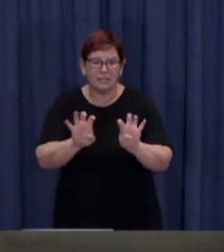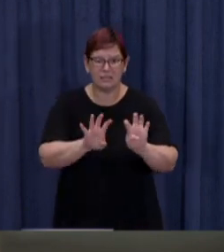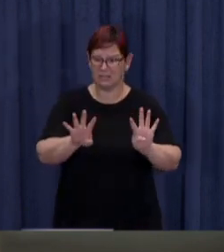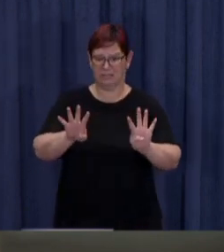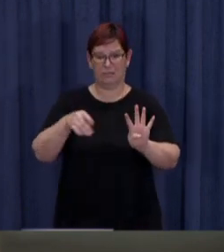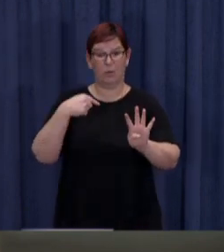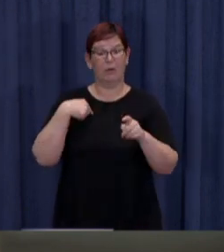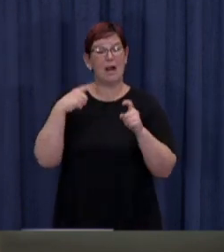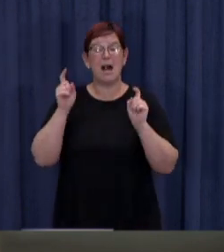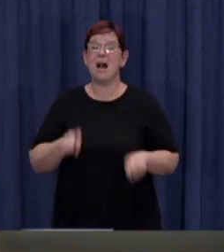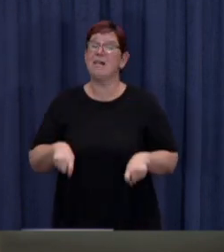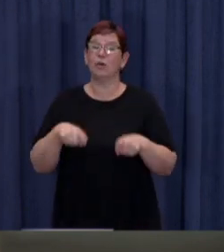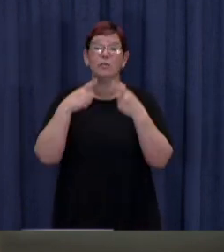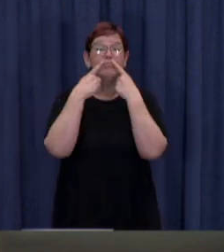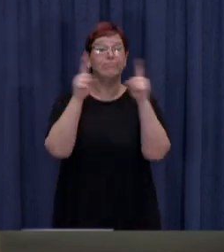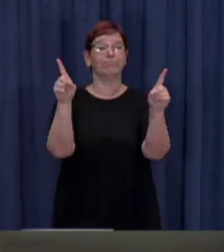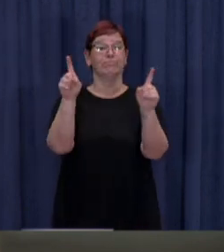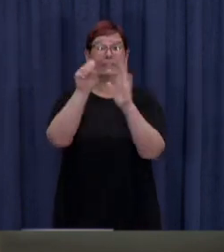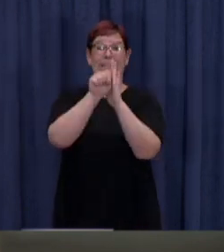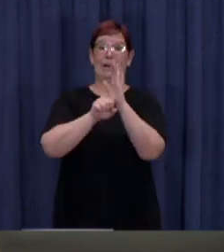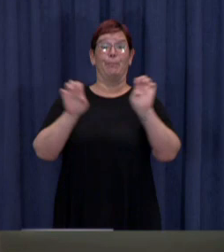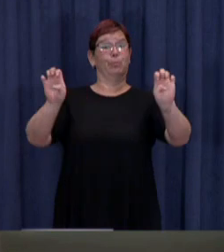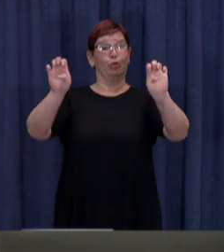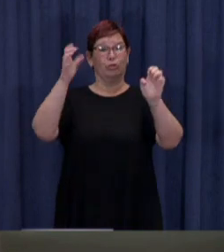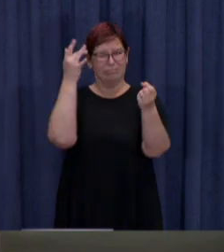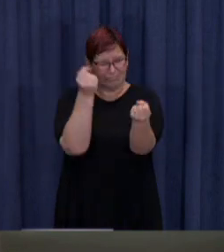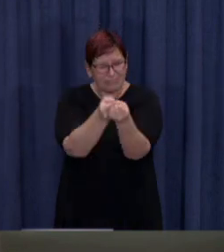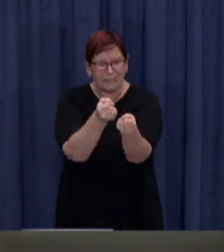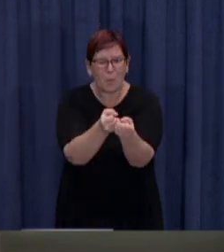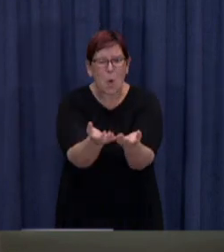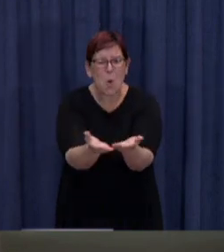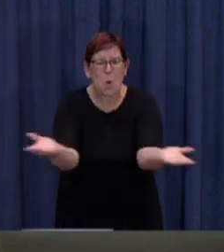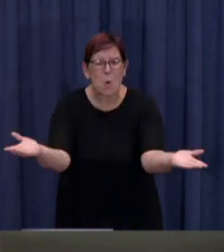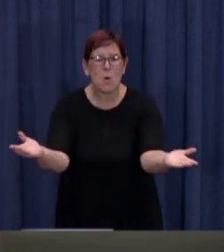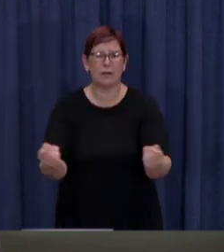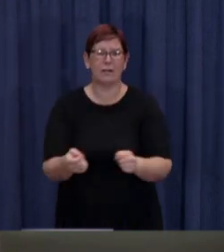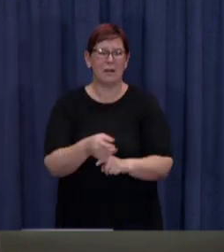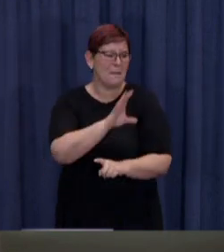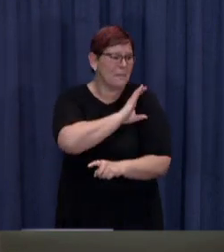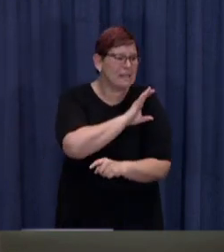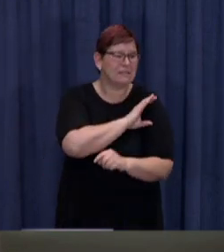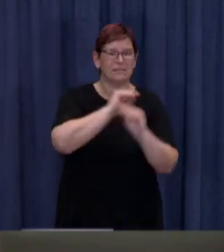responders focused on this crisis to make sure that we back them up in saving